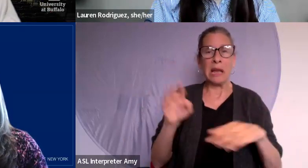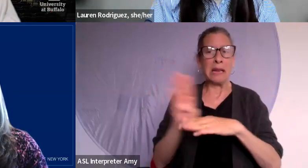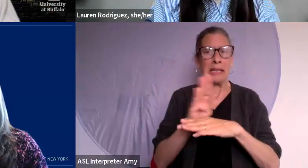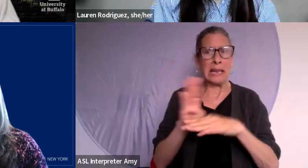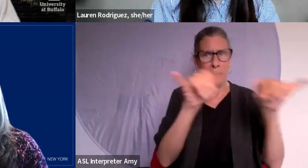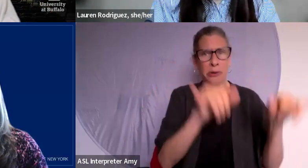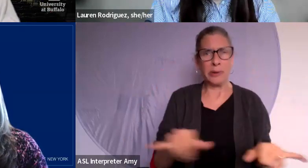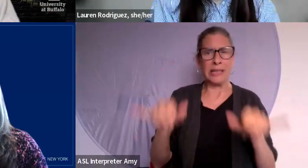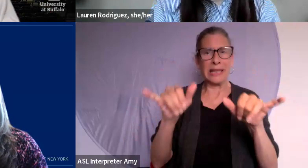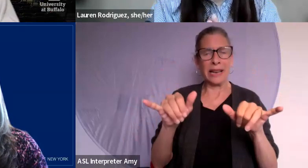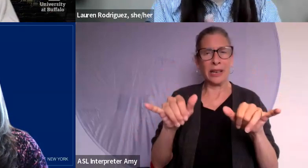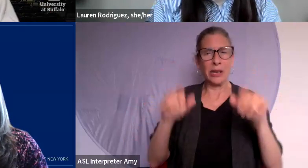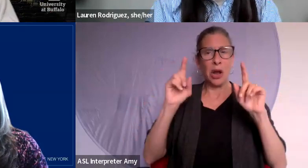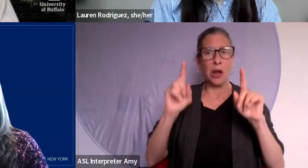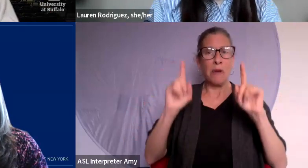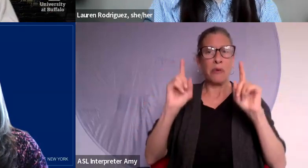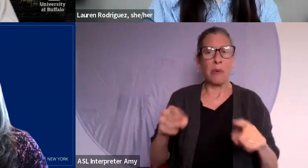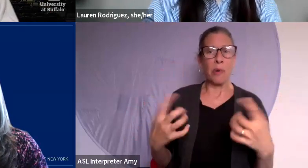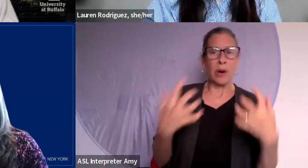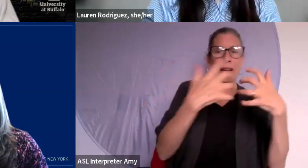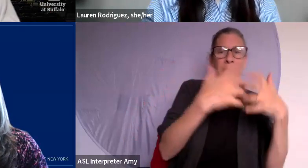reporting conformance to accessibility standards.